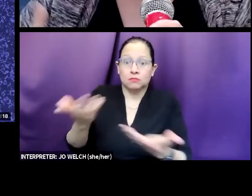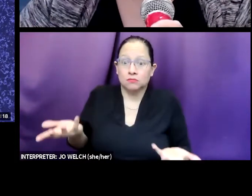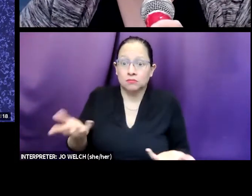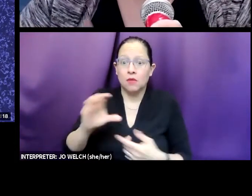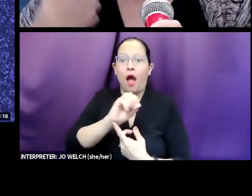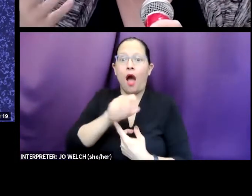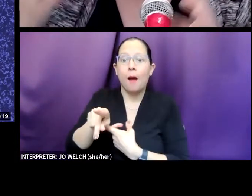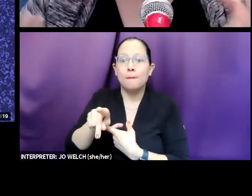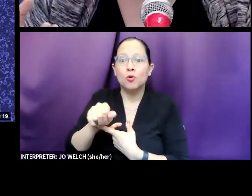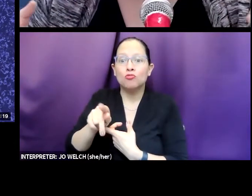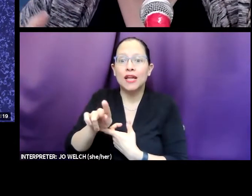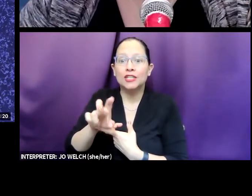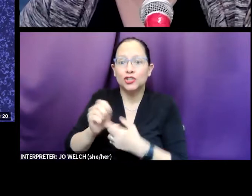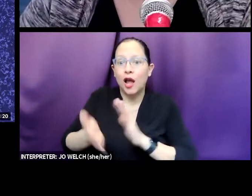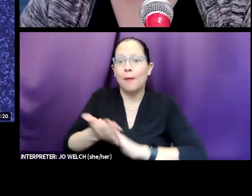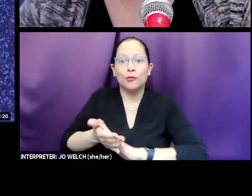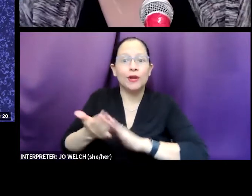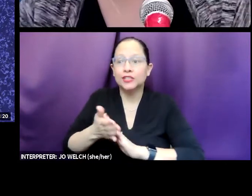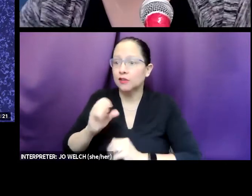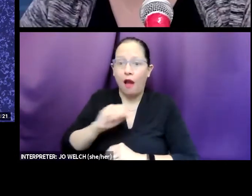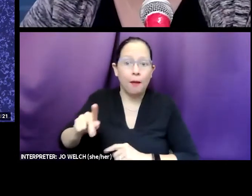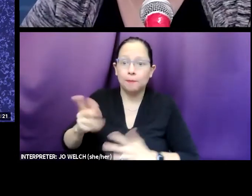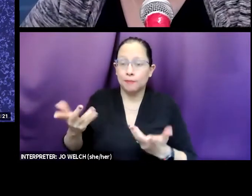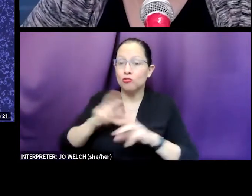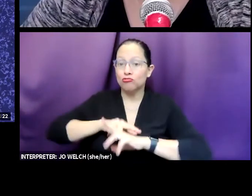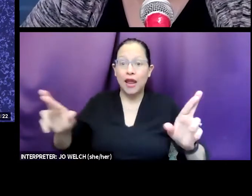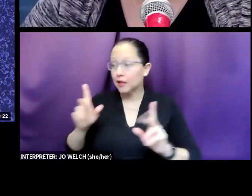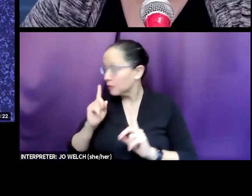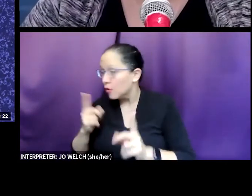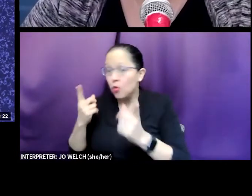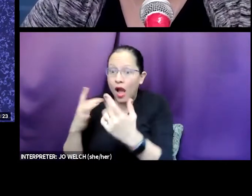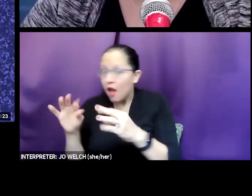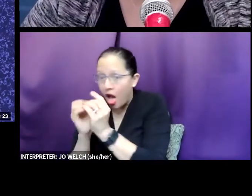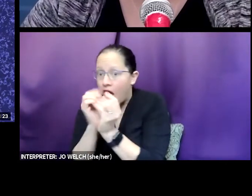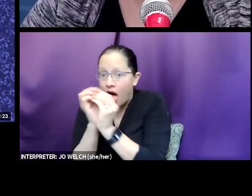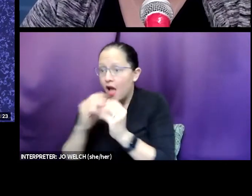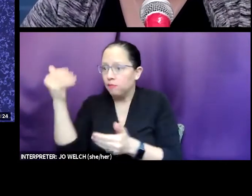doing this is the activism, of these groups, this is them showing their political intent.